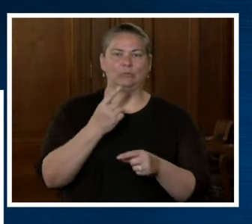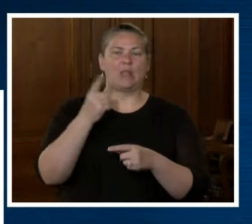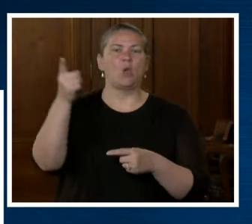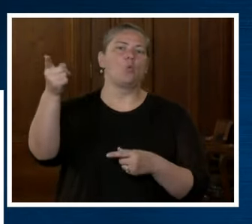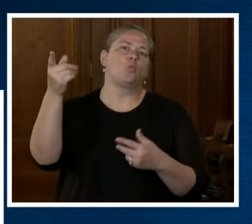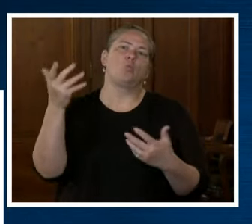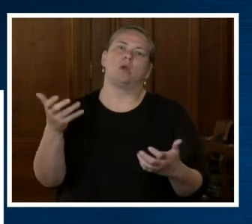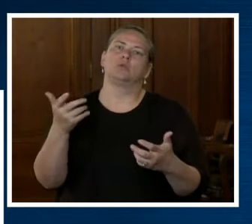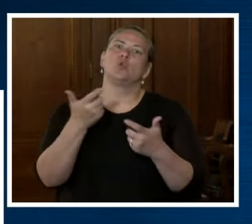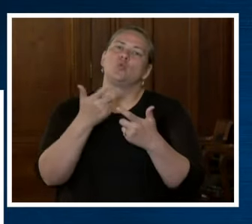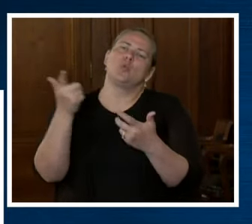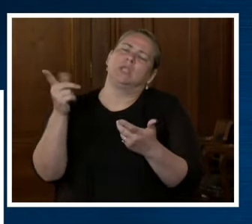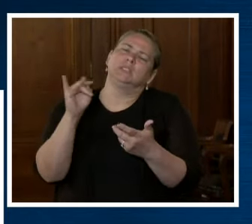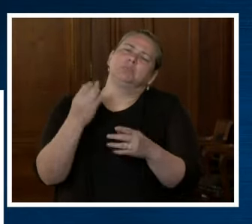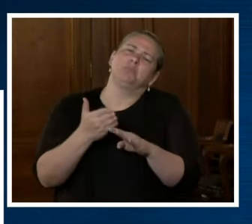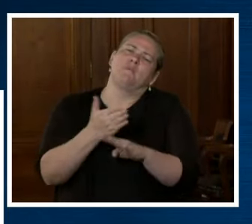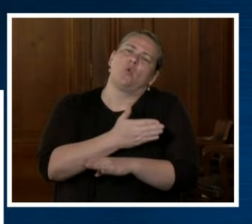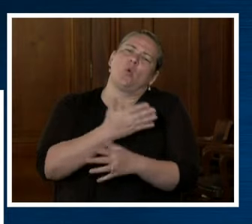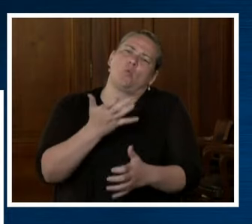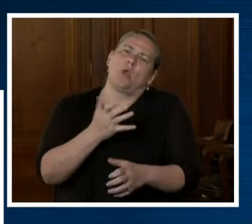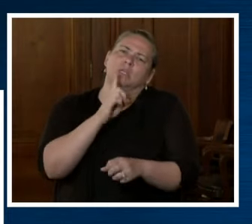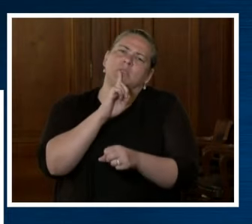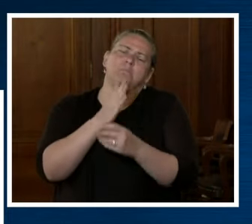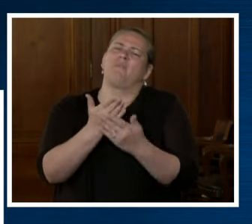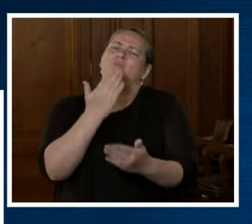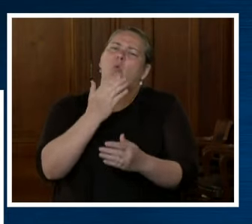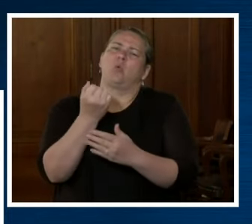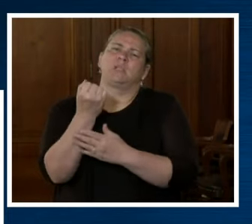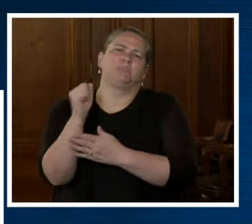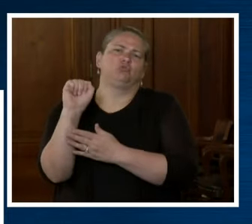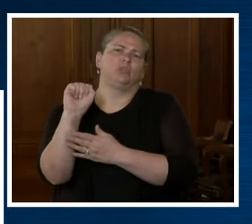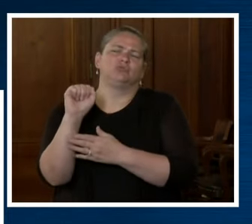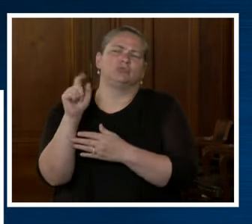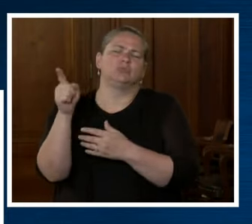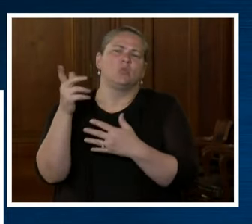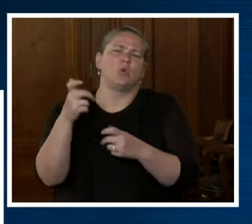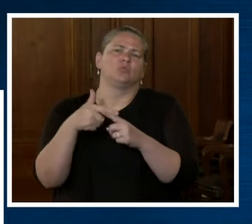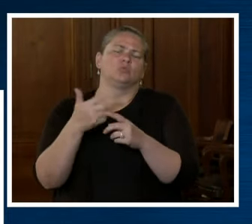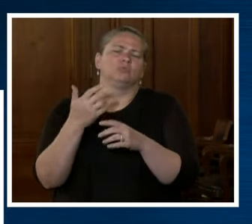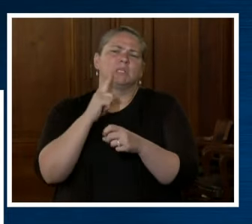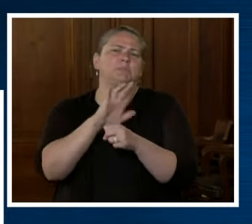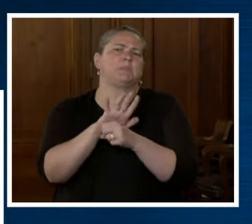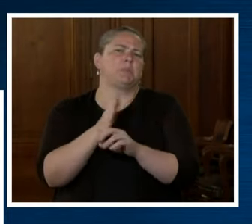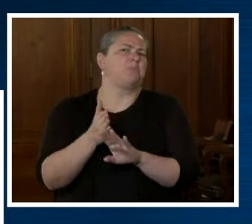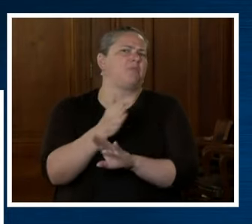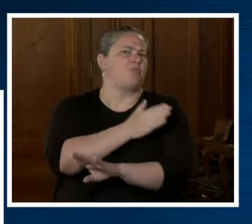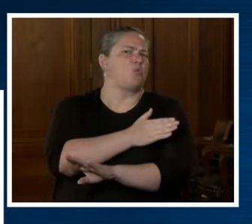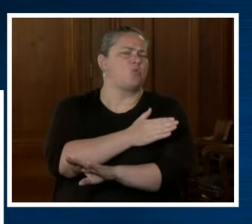PILLARS, THAT IT CAN BE BIG AND IMPORTANT PART OF CHANGE MOVING